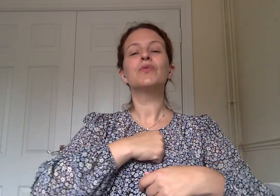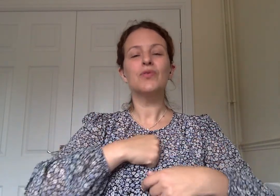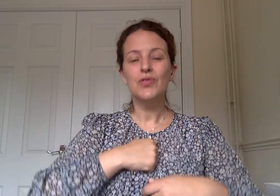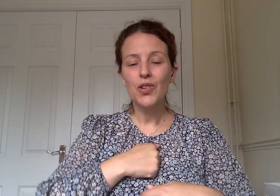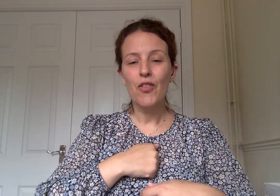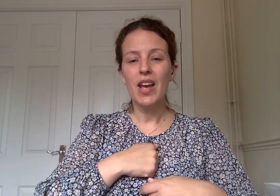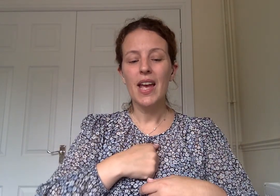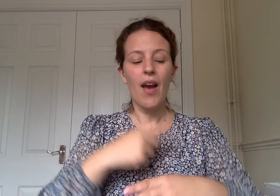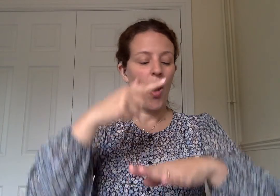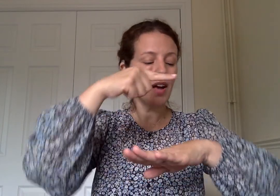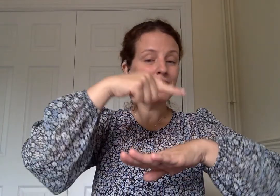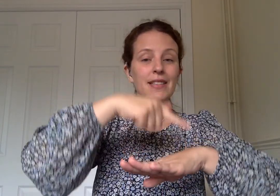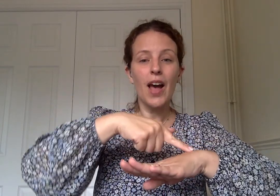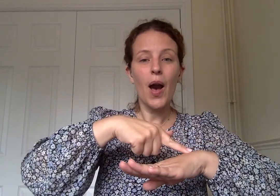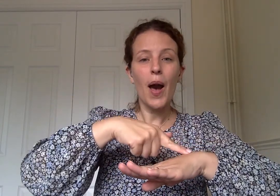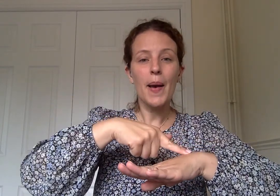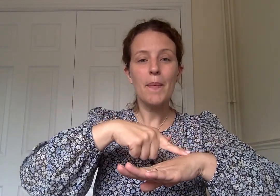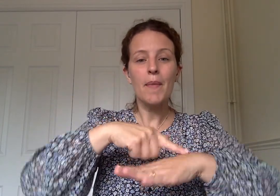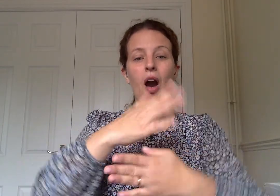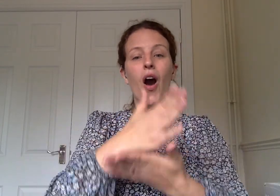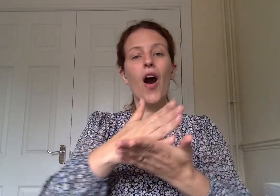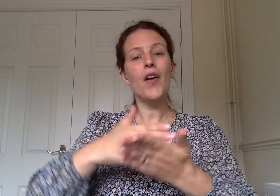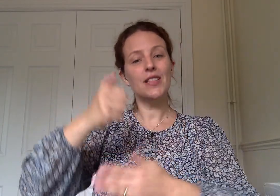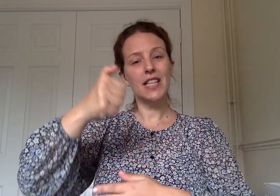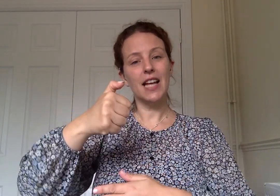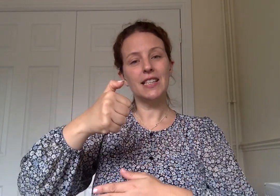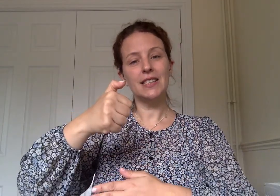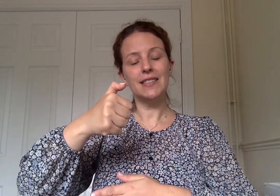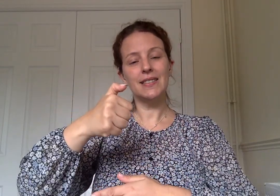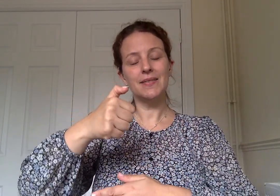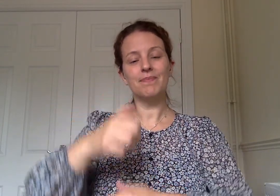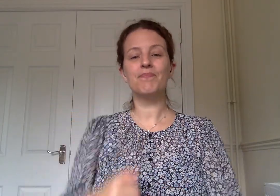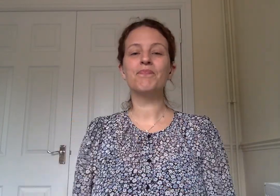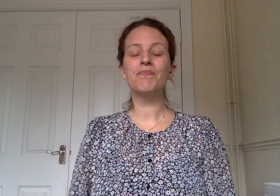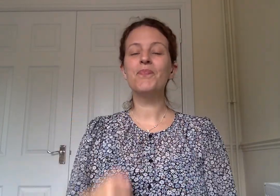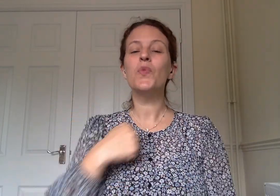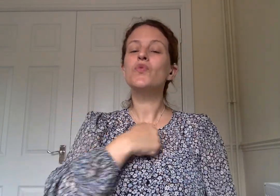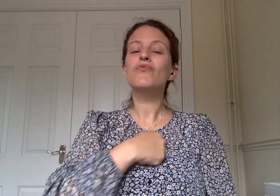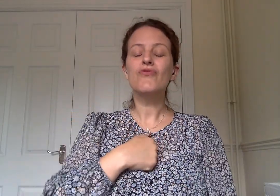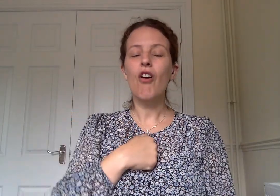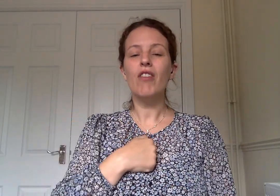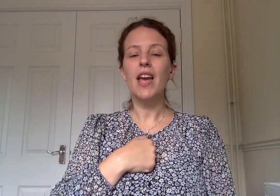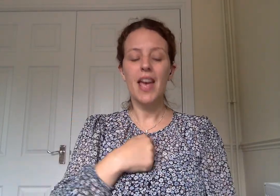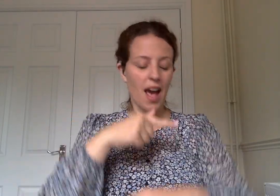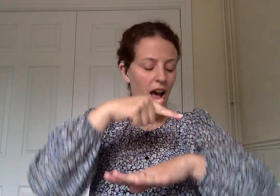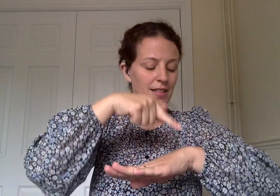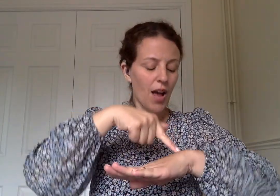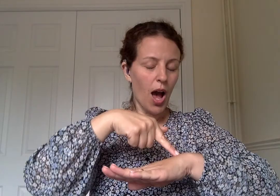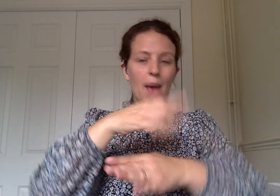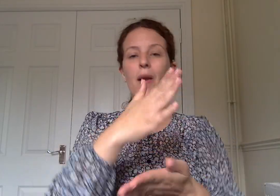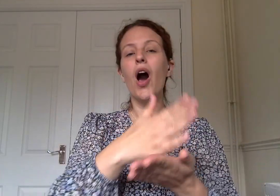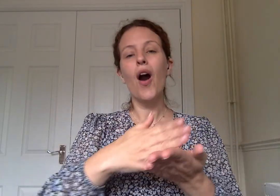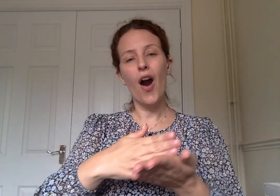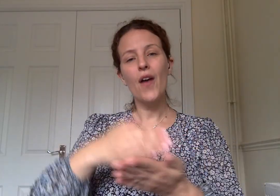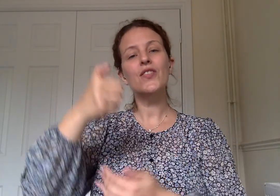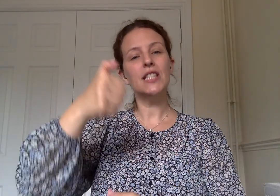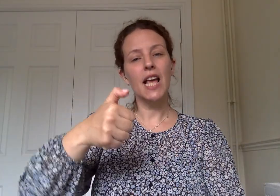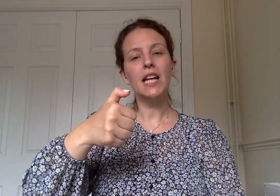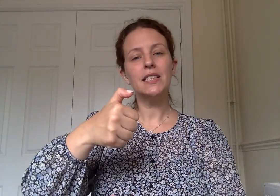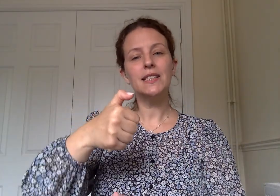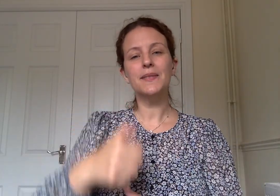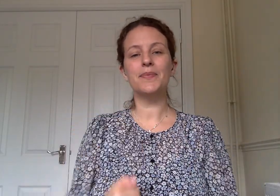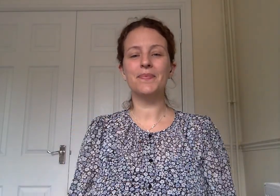Oh sorry, time 6.30